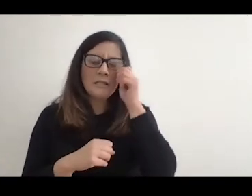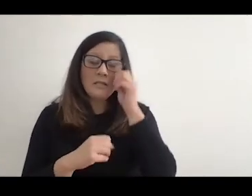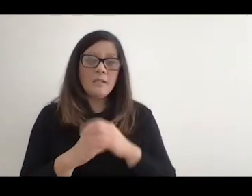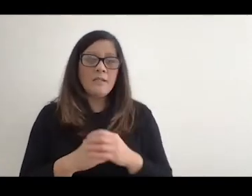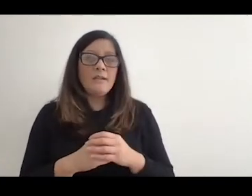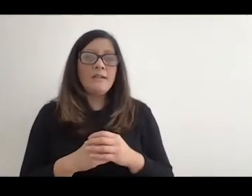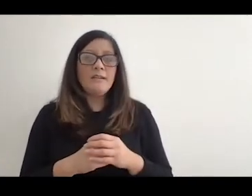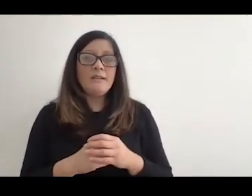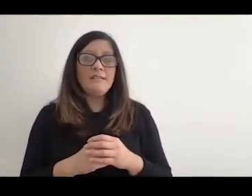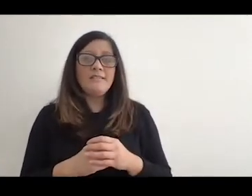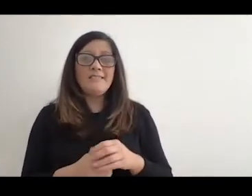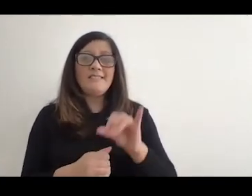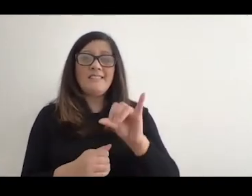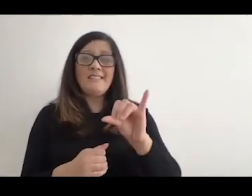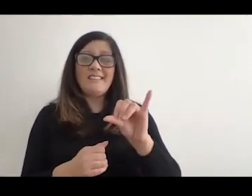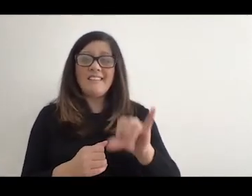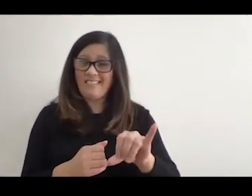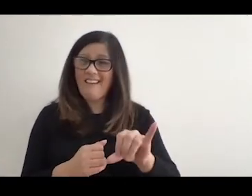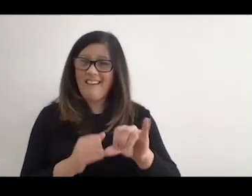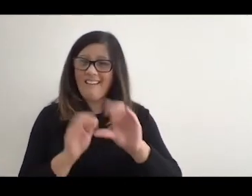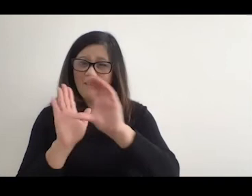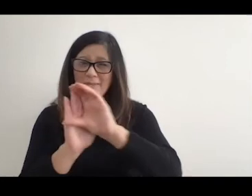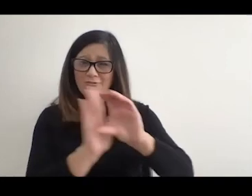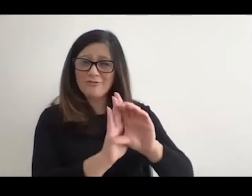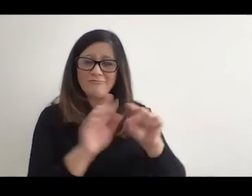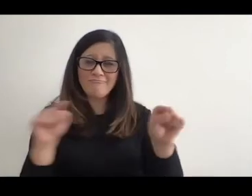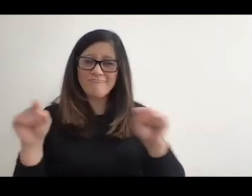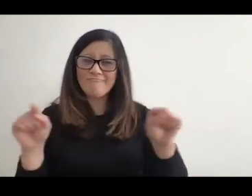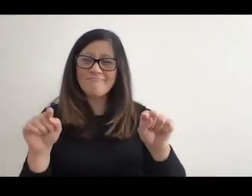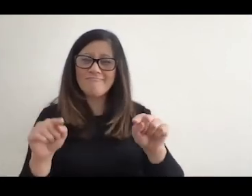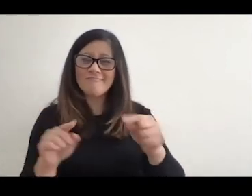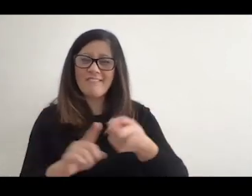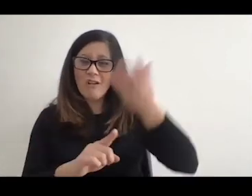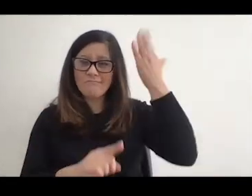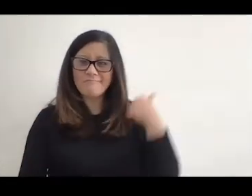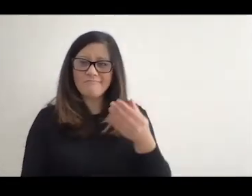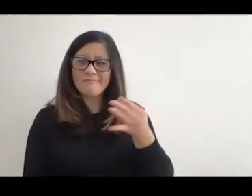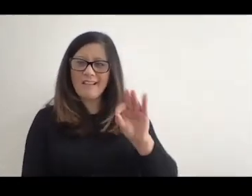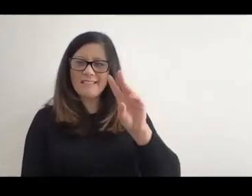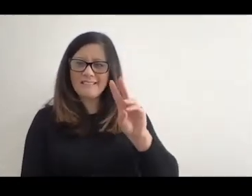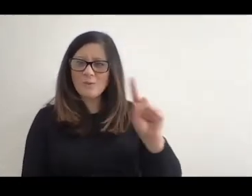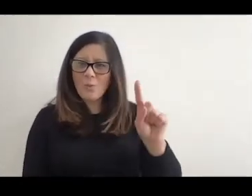This was 1961. It's about to be 2021.